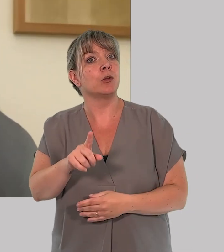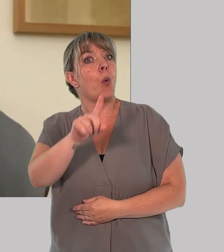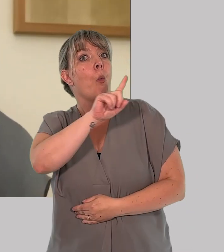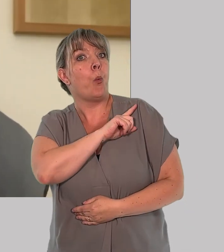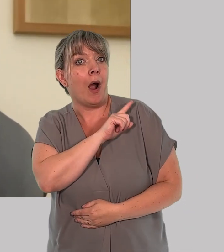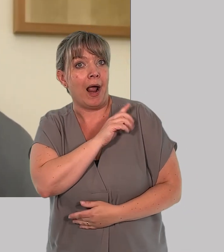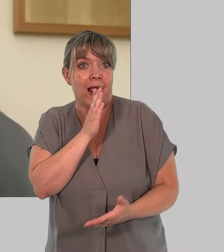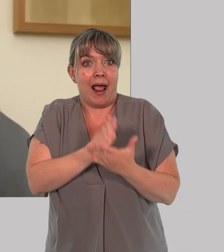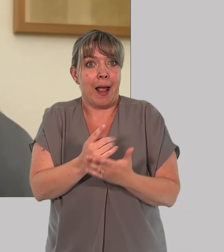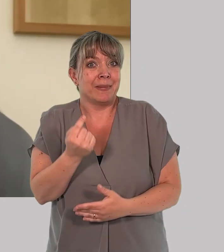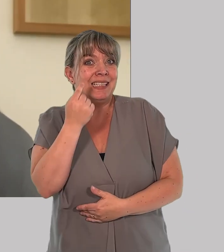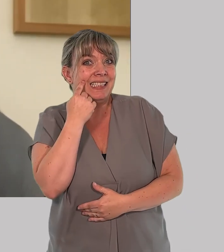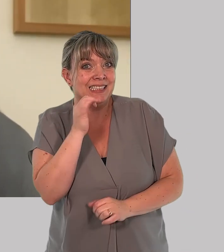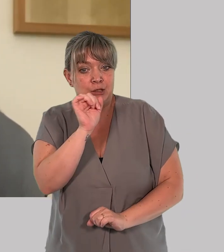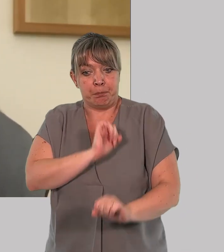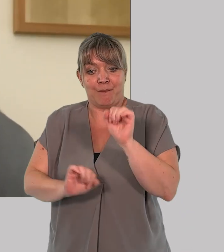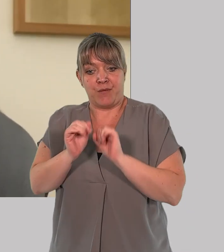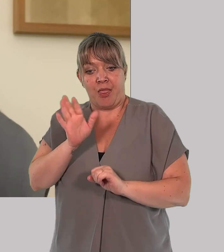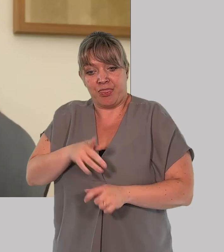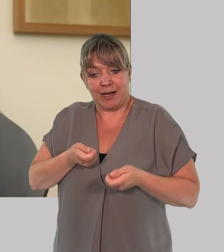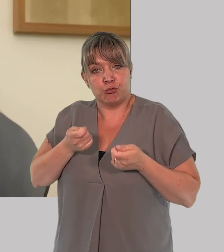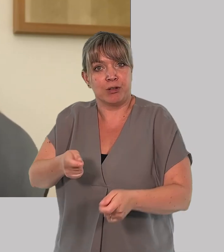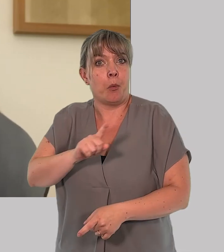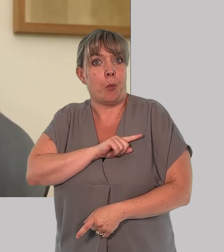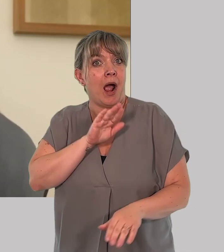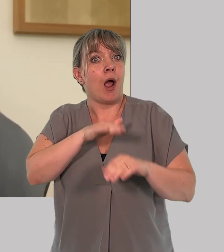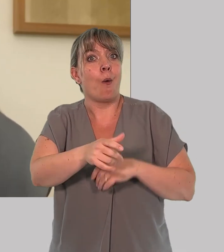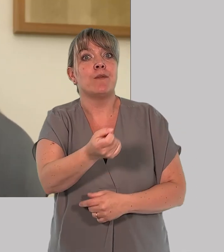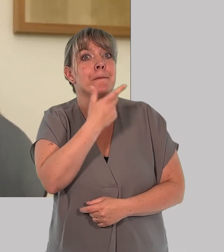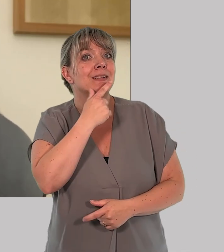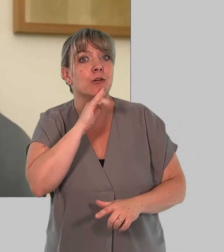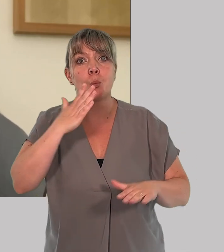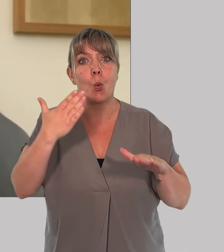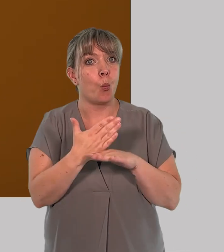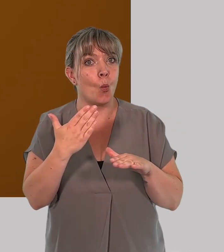remember what it felt like to be a patient lying in a hospital bed, not knowing if I was going to